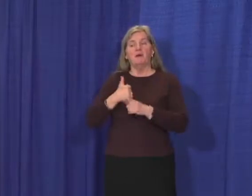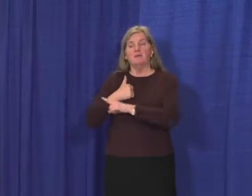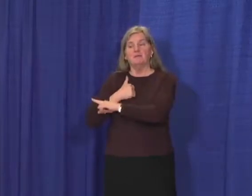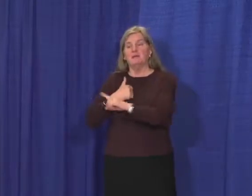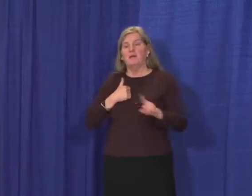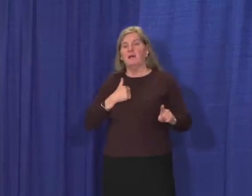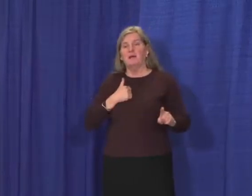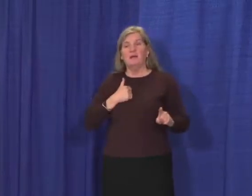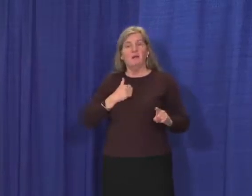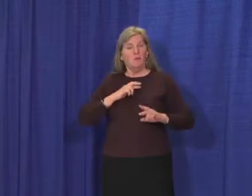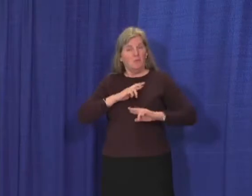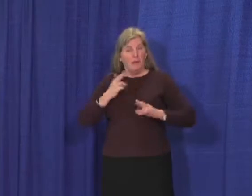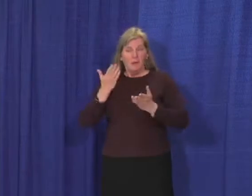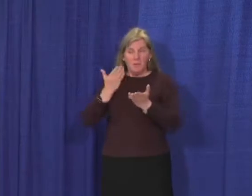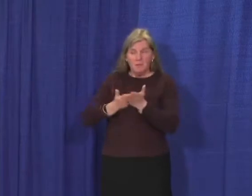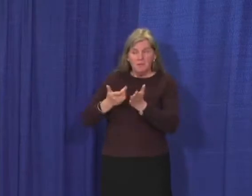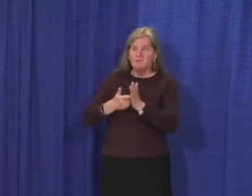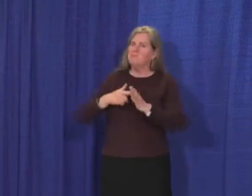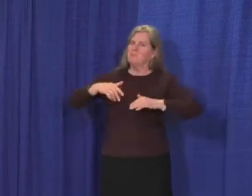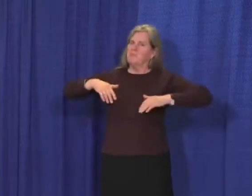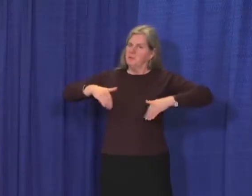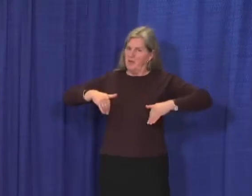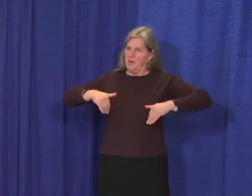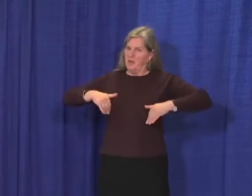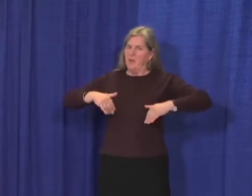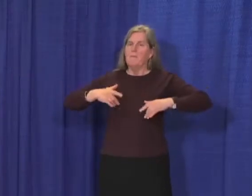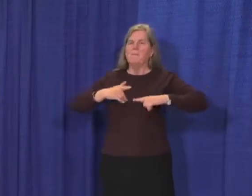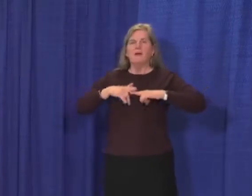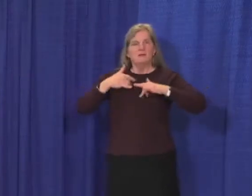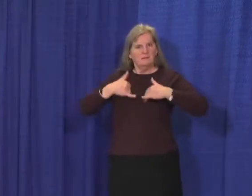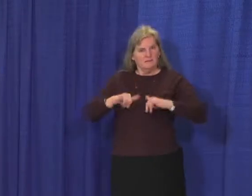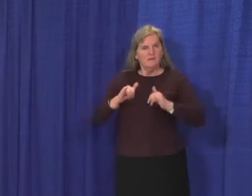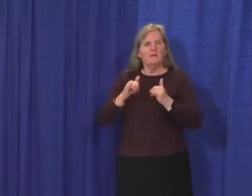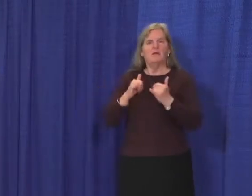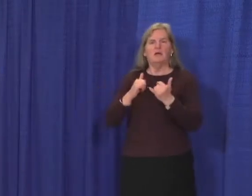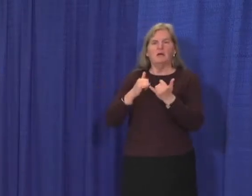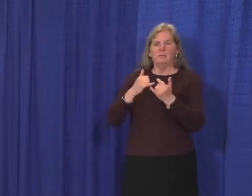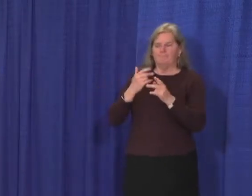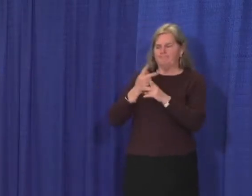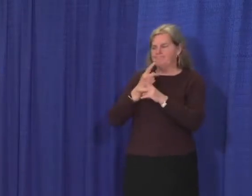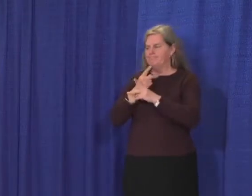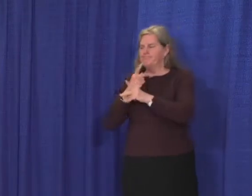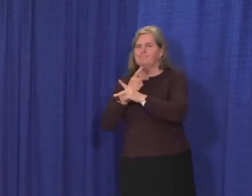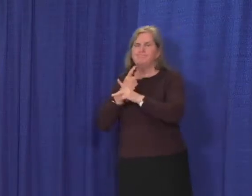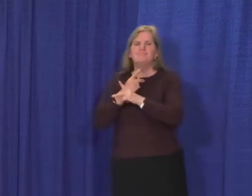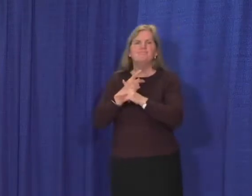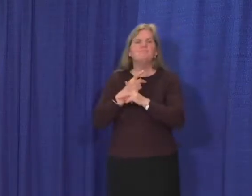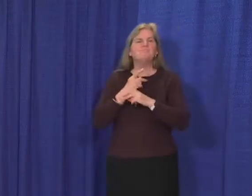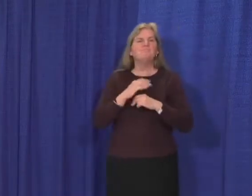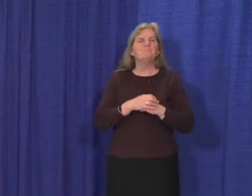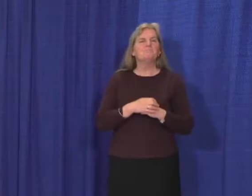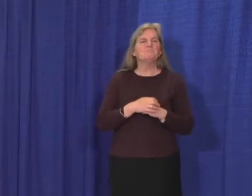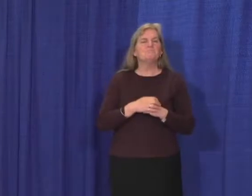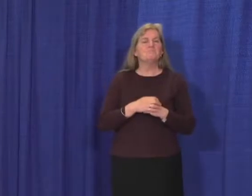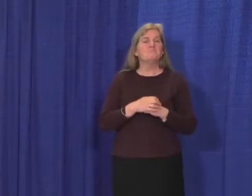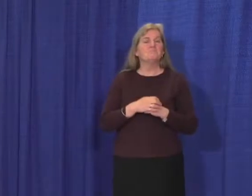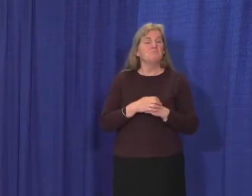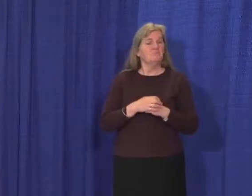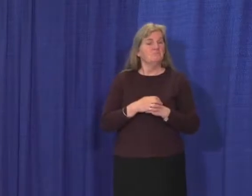25th, we won't be but those conversations are continuing. From the very first time we